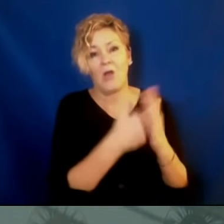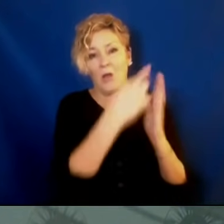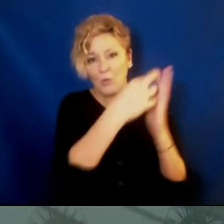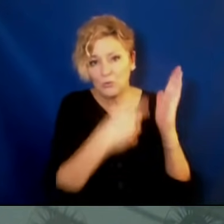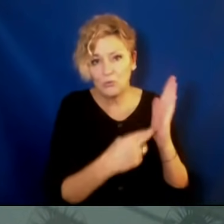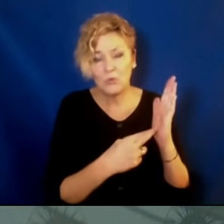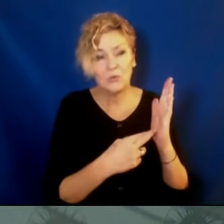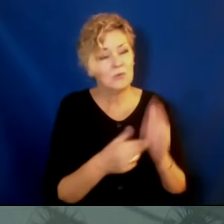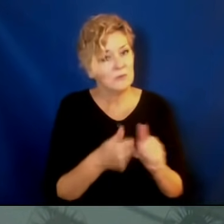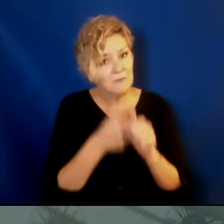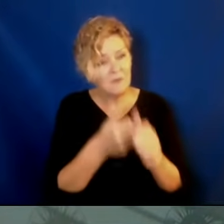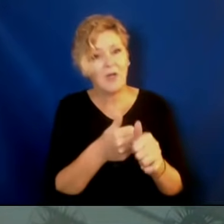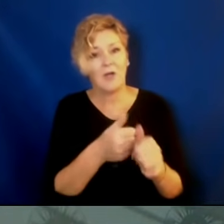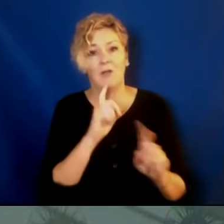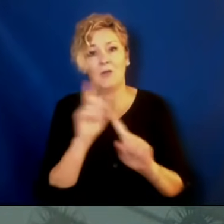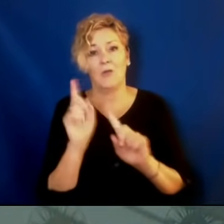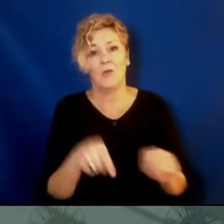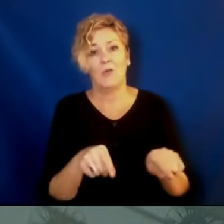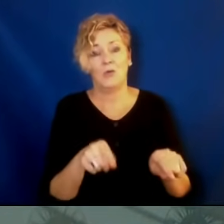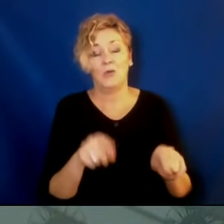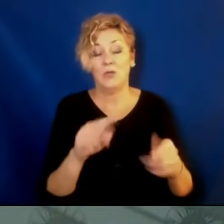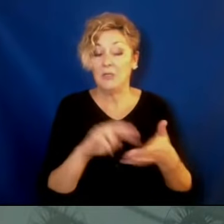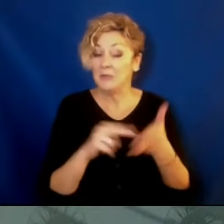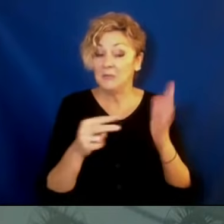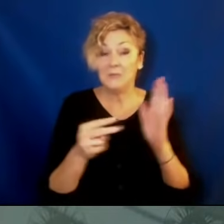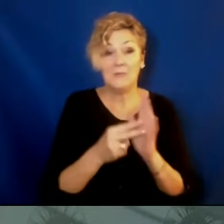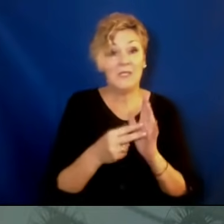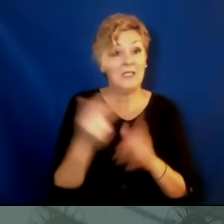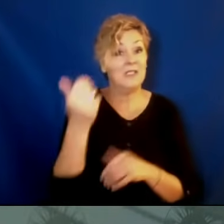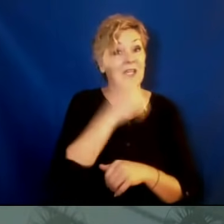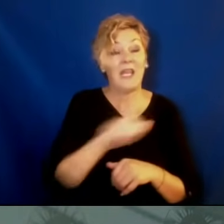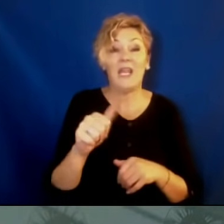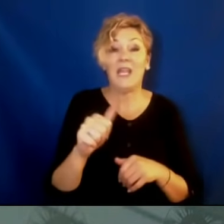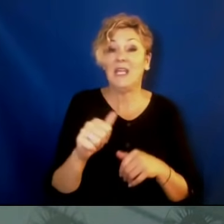and to follow those orders and more important now than ever before